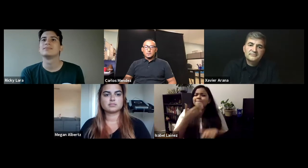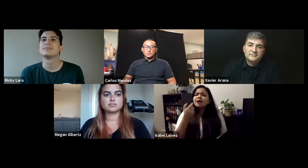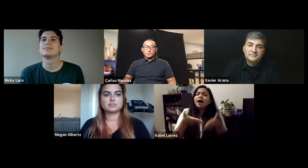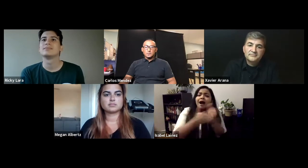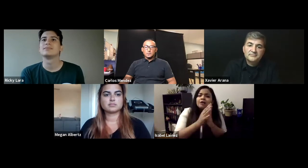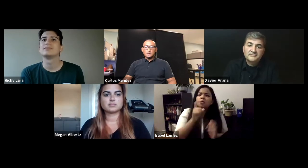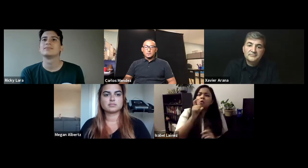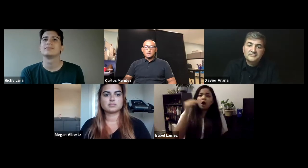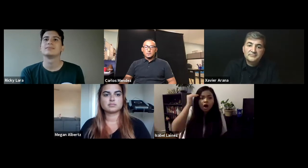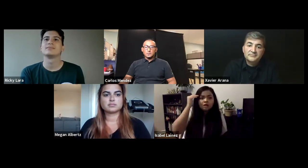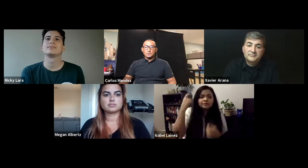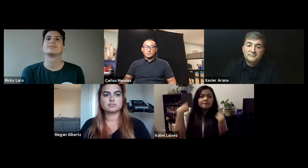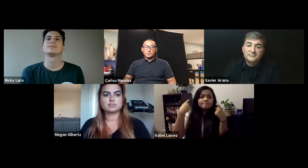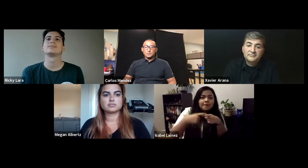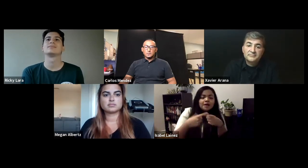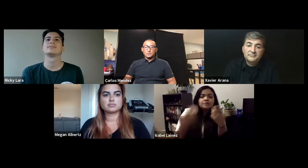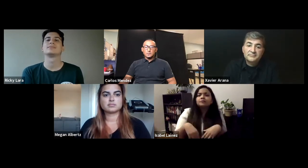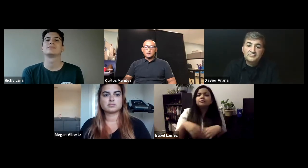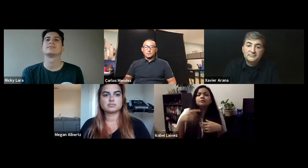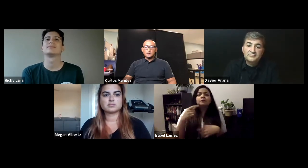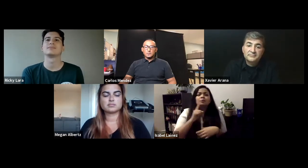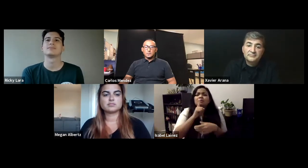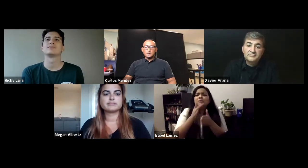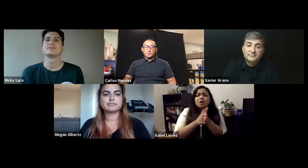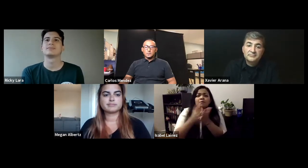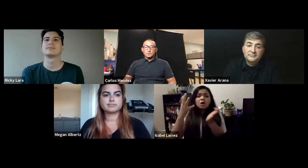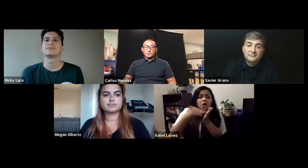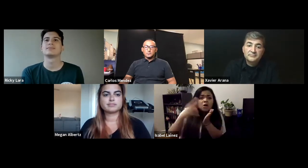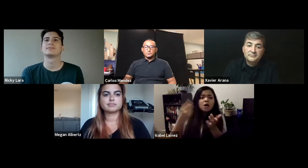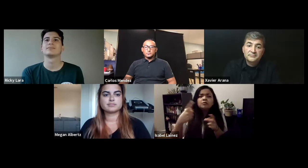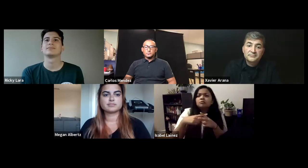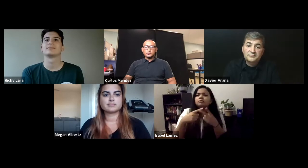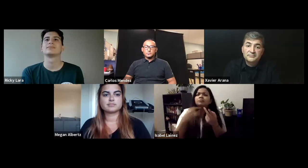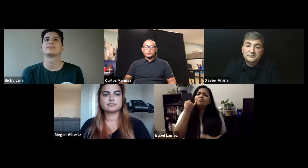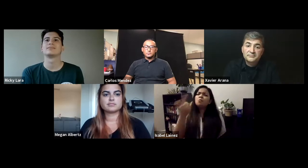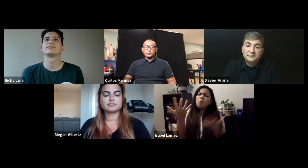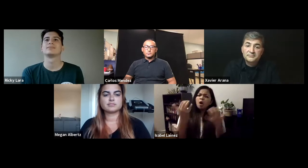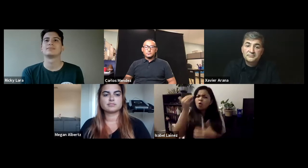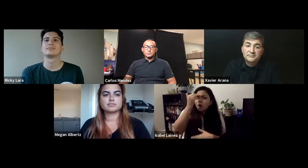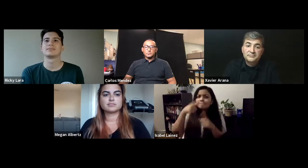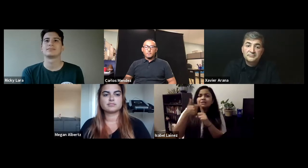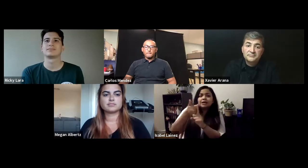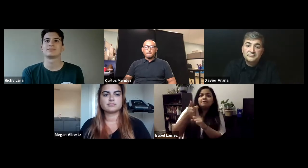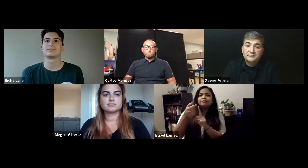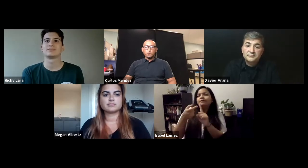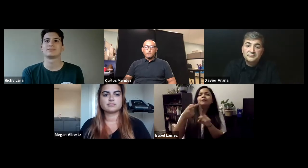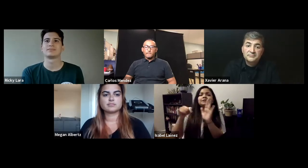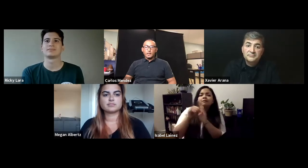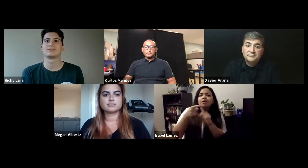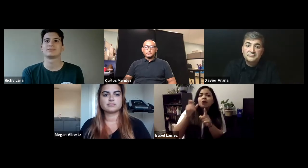And if you feel like you're a little unsure about it, about in Spanish or English, well, learn about it.